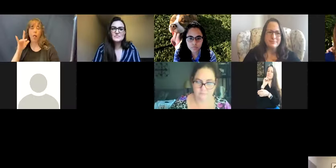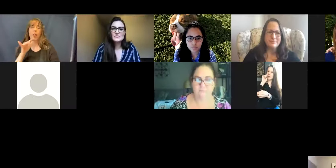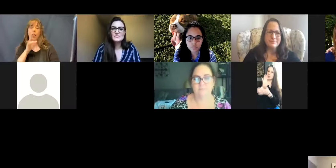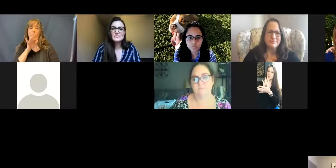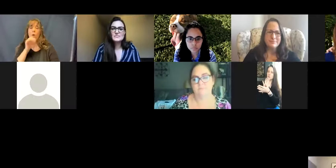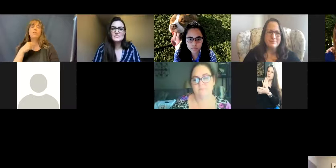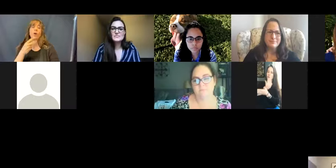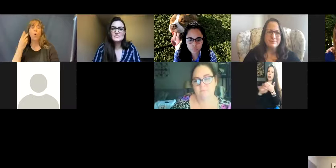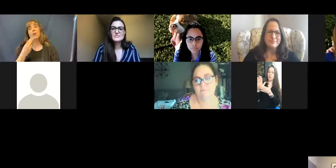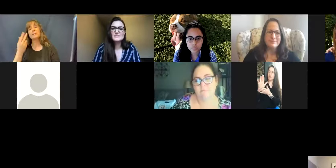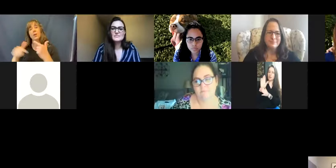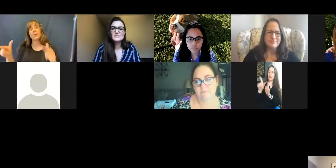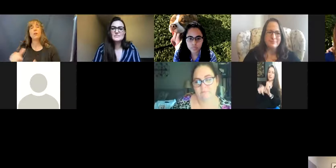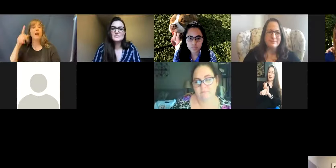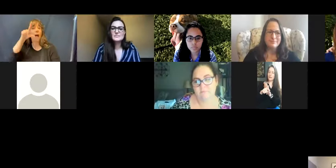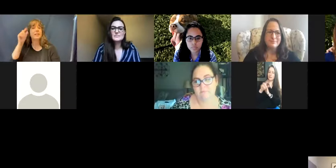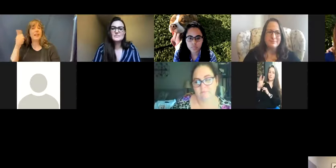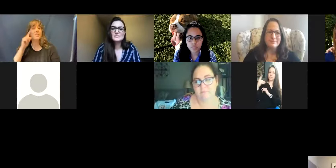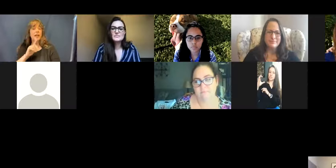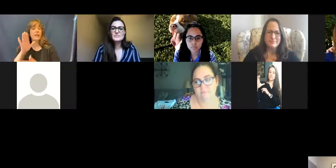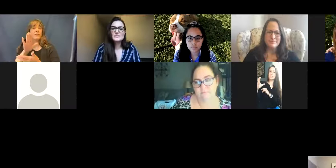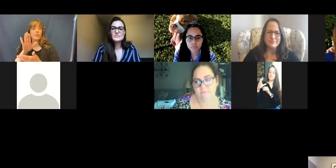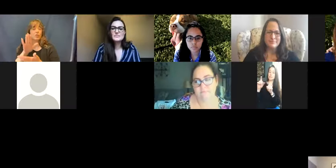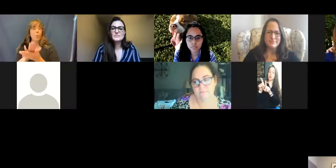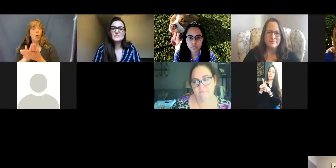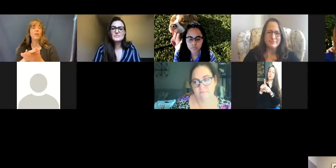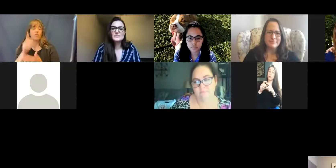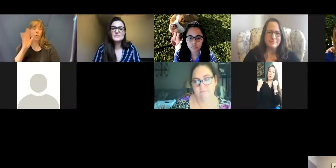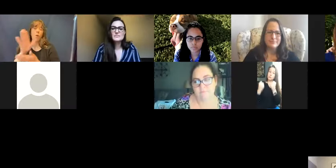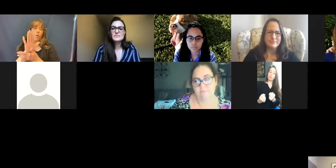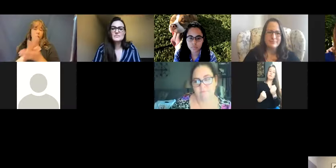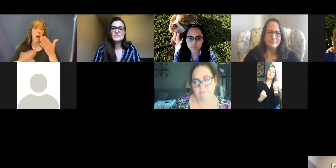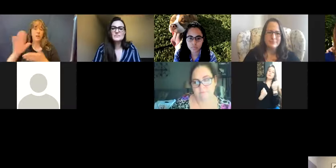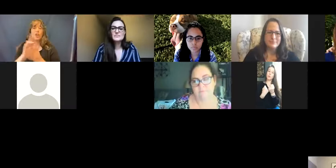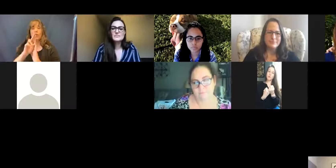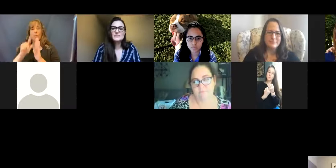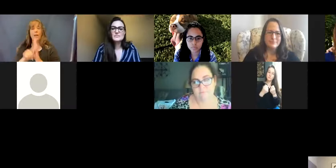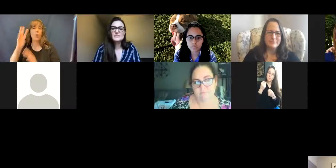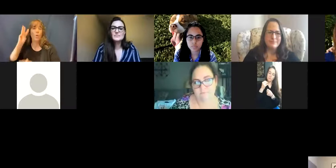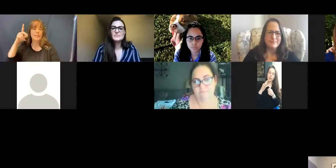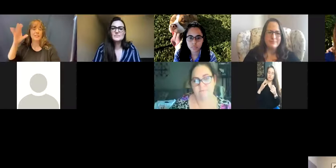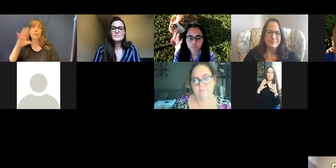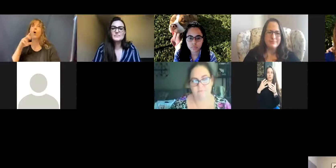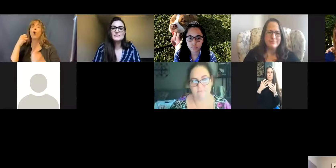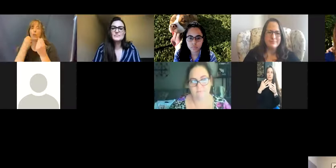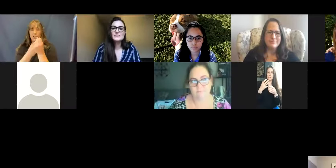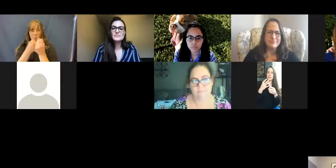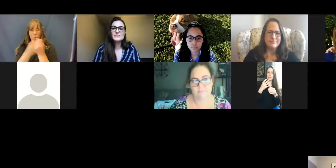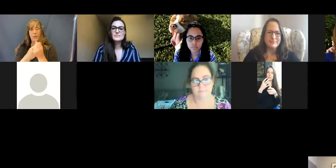Deaf school for college undergrad in Washington, D.C., that's also strongly supportive of, you know,